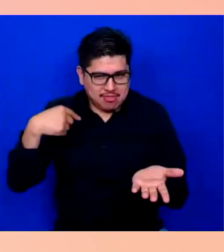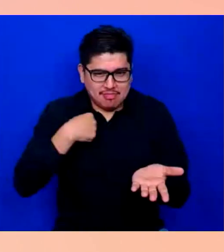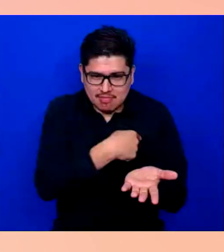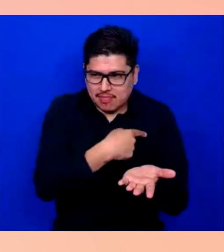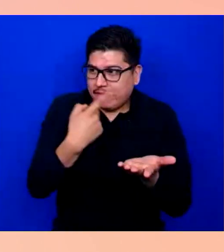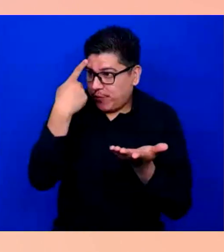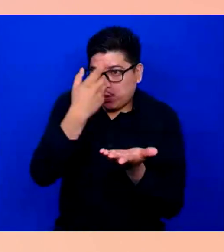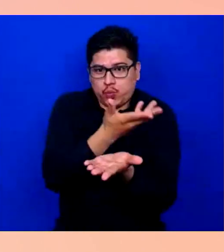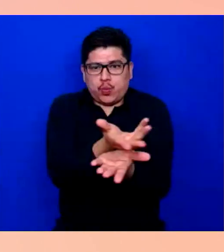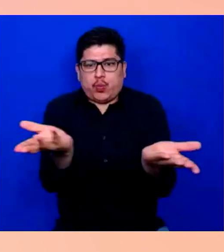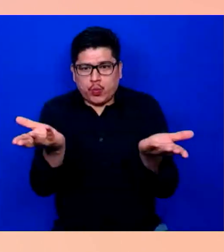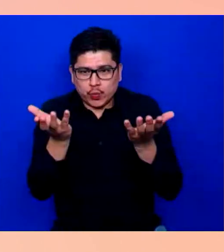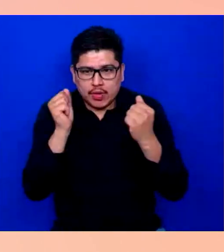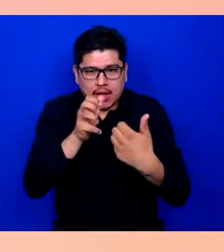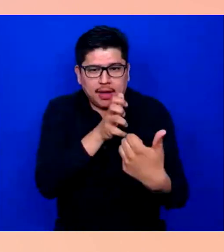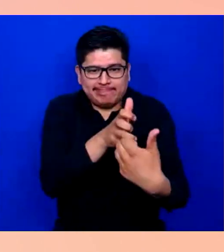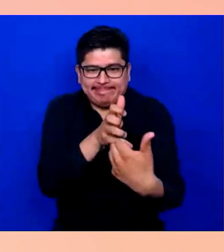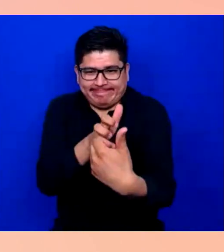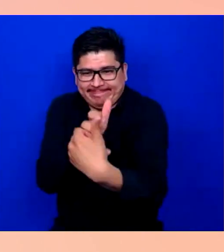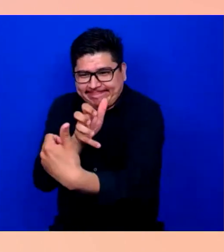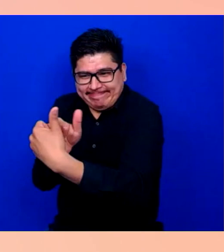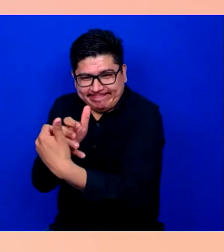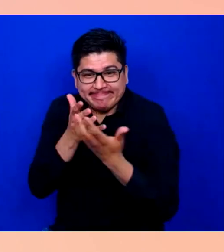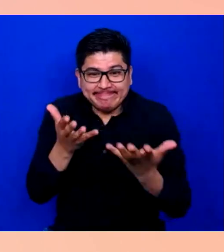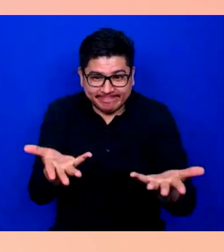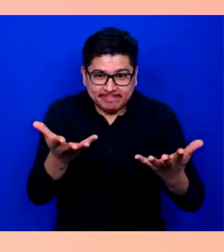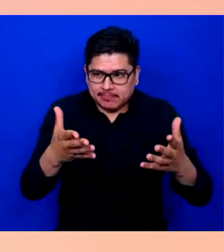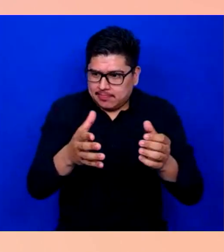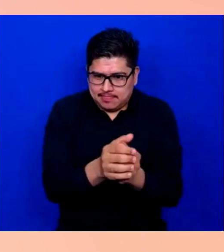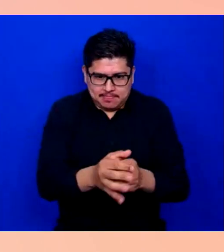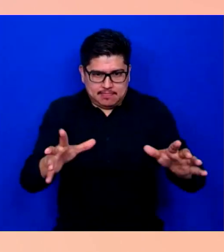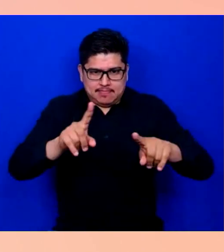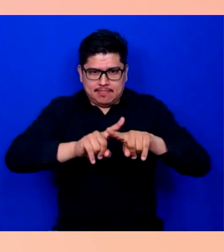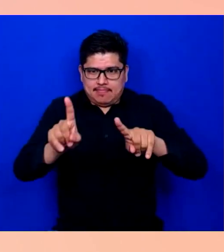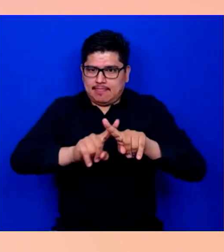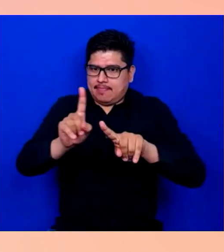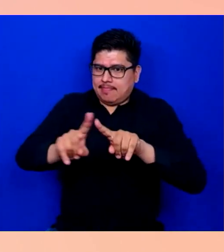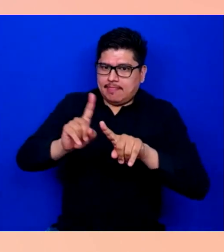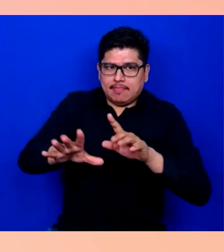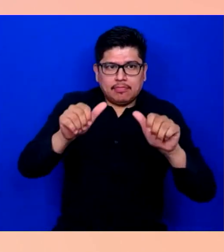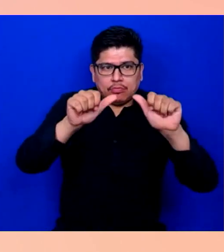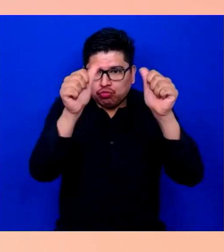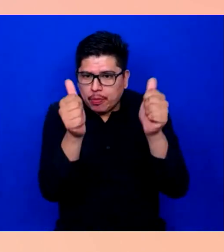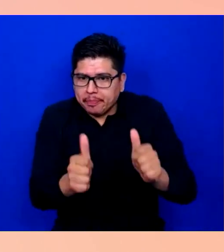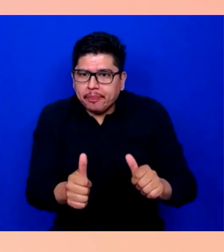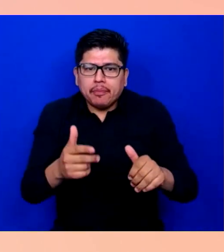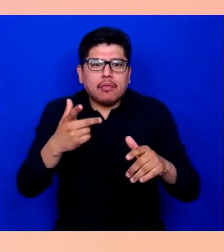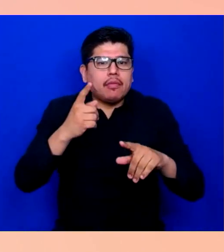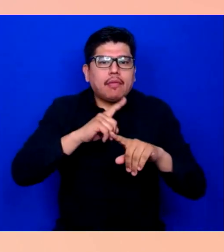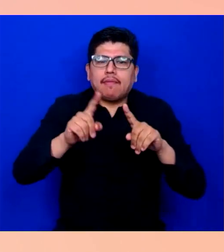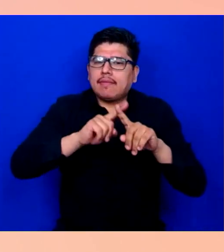the many different shapes and types and kinds of people that use their computers.